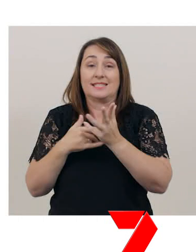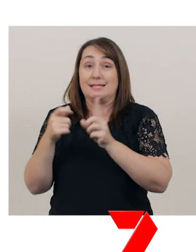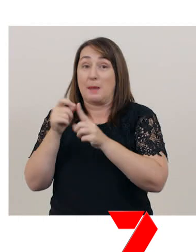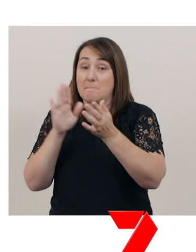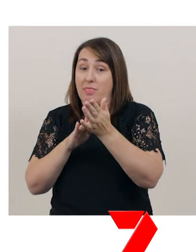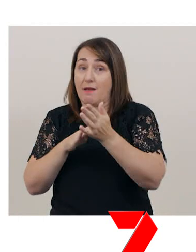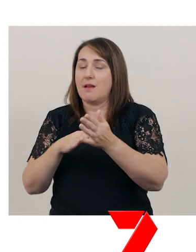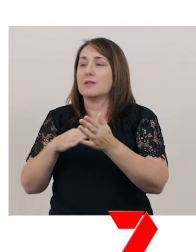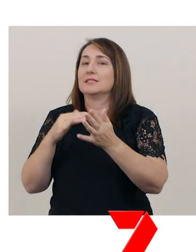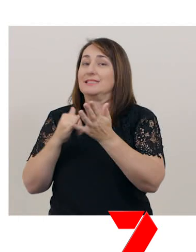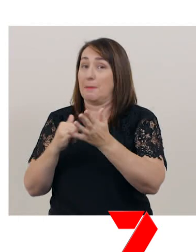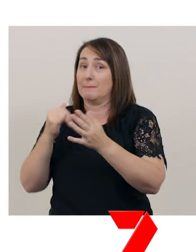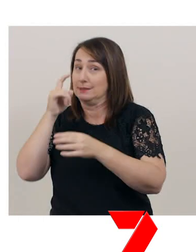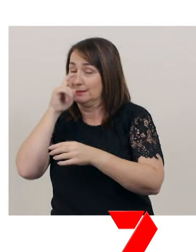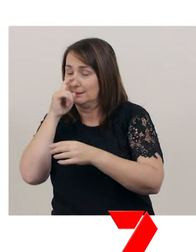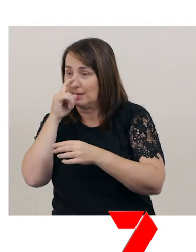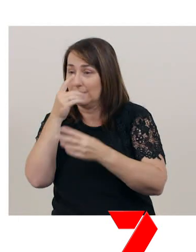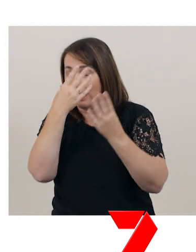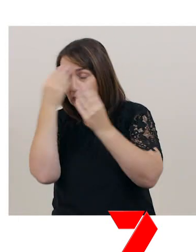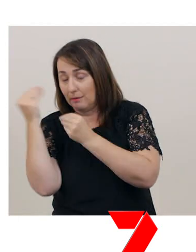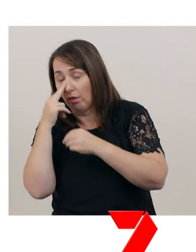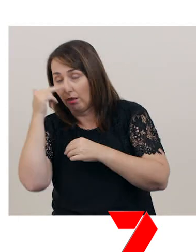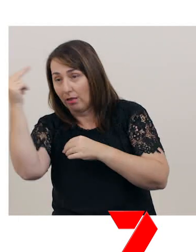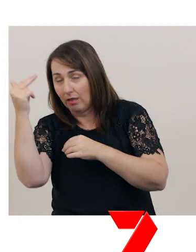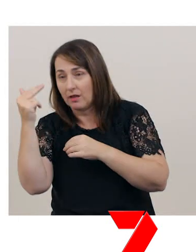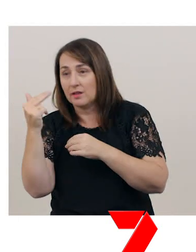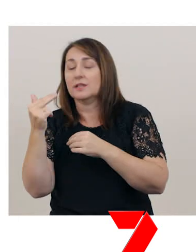and then make a wish for food and a warm blanket.